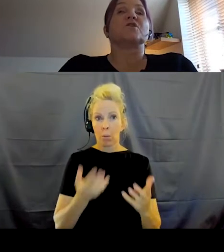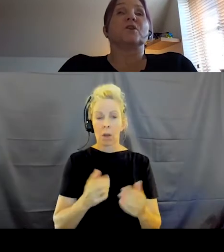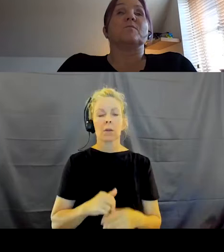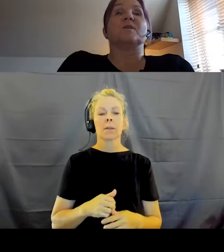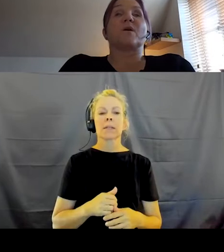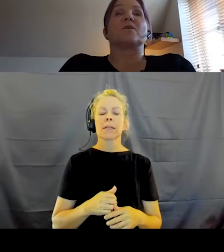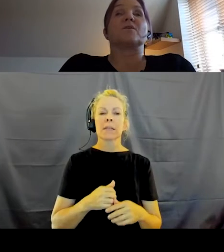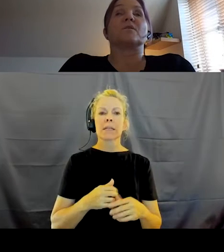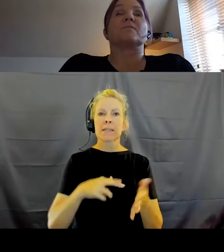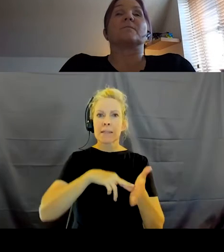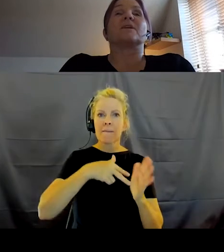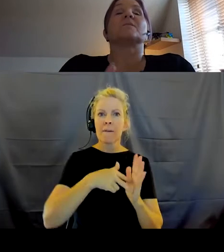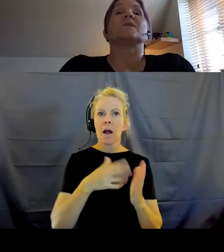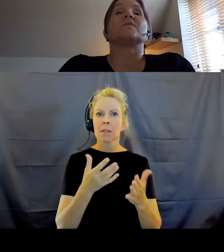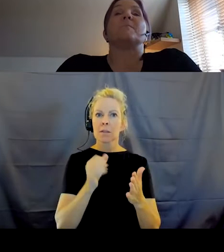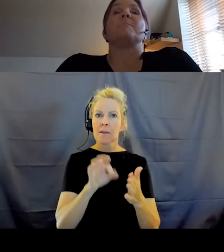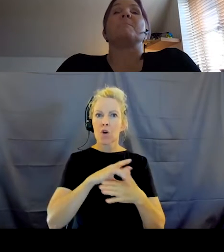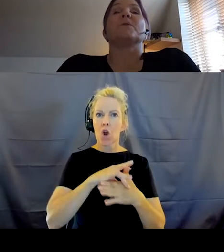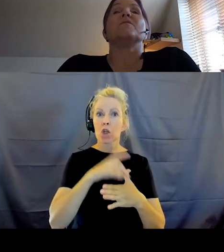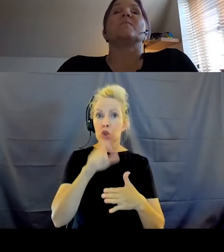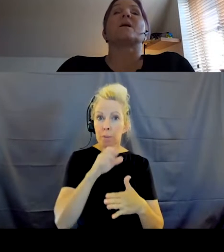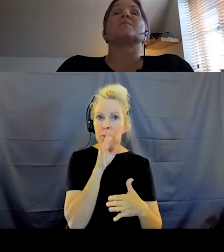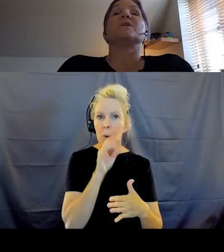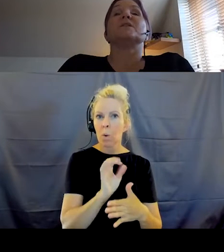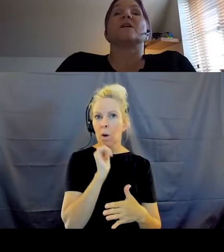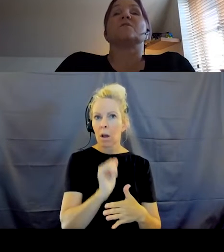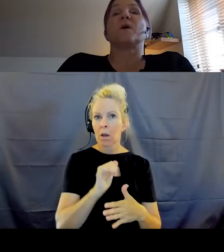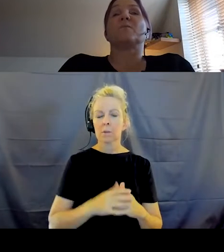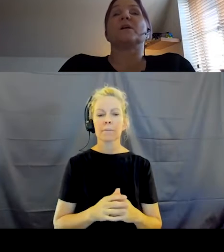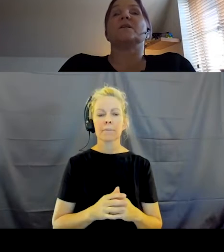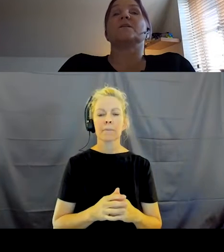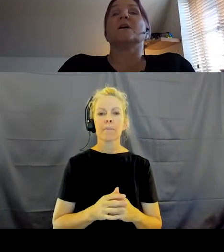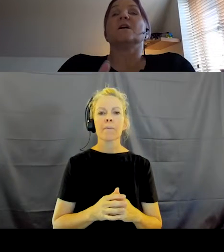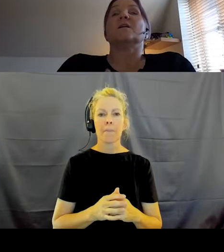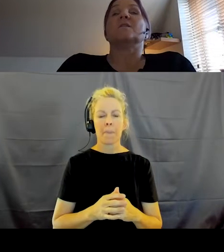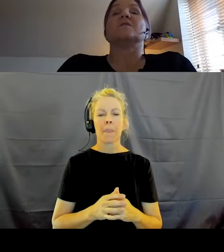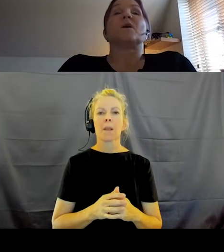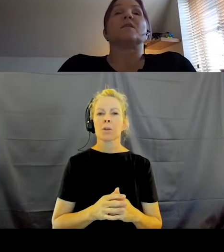should be spoken or not. So I will flip briefly back to my use case of web readers. This is where